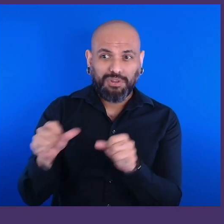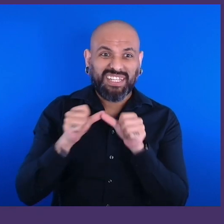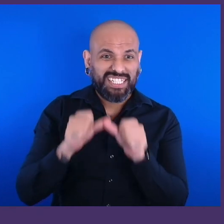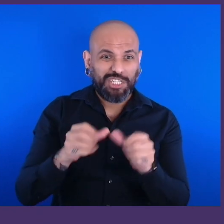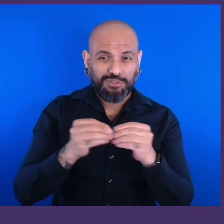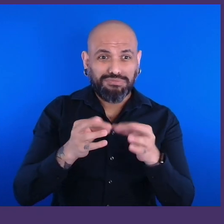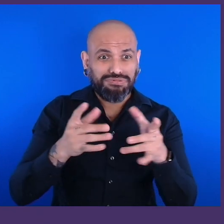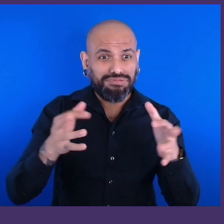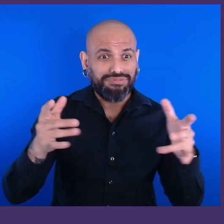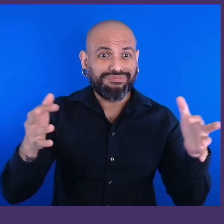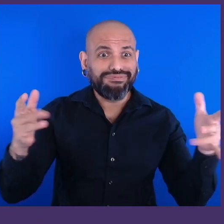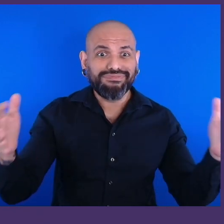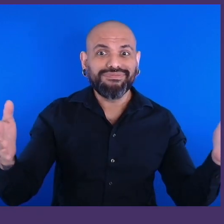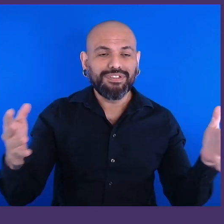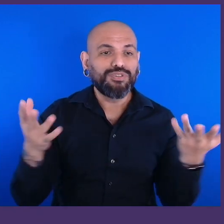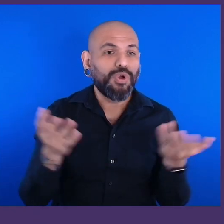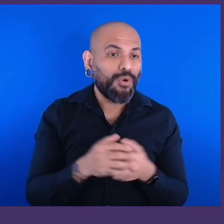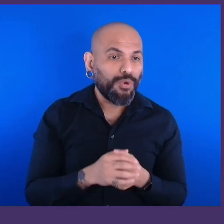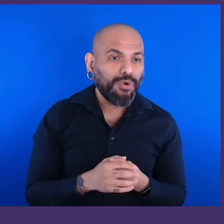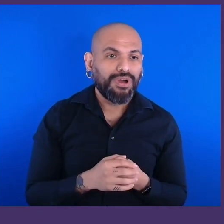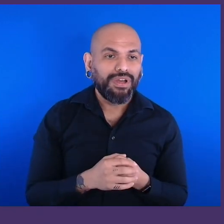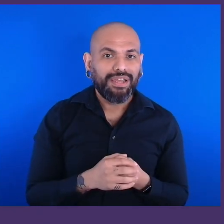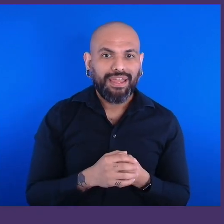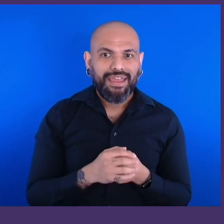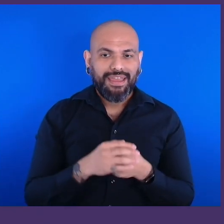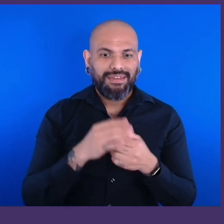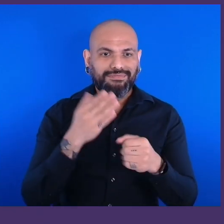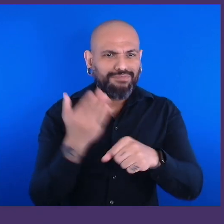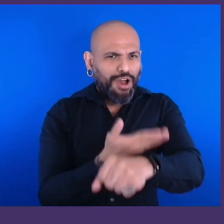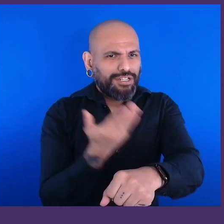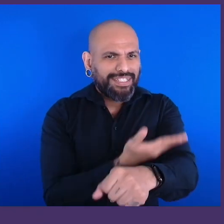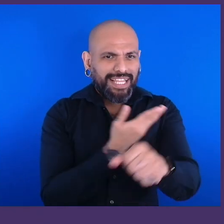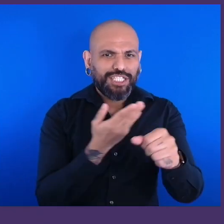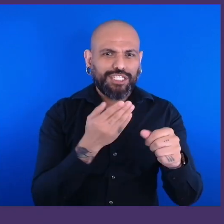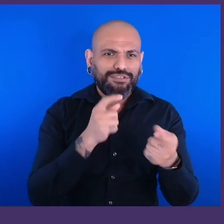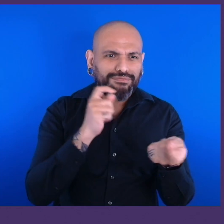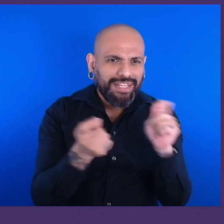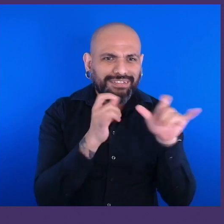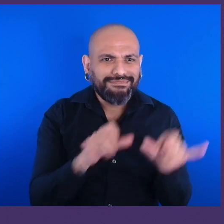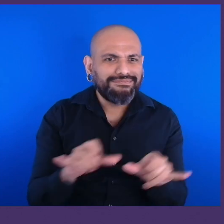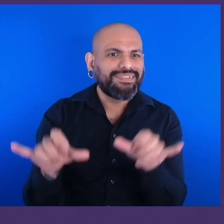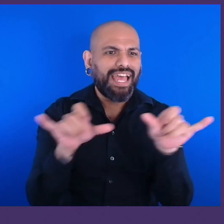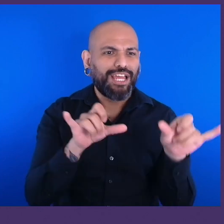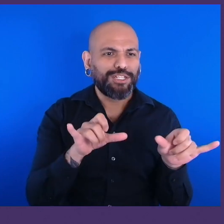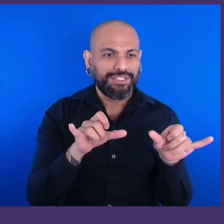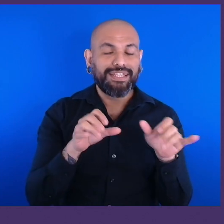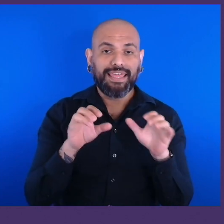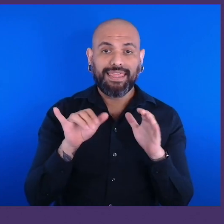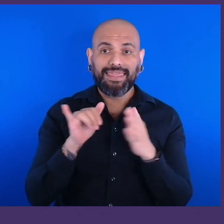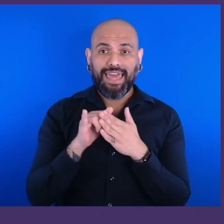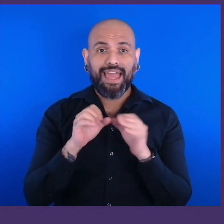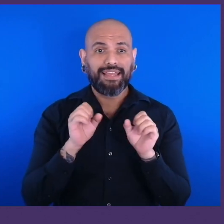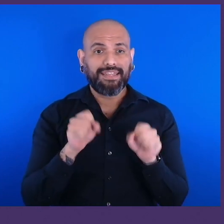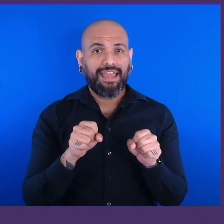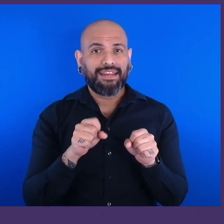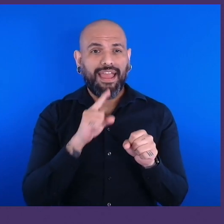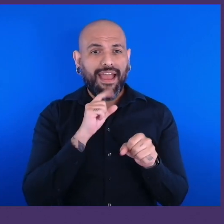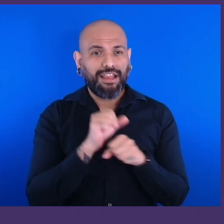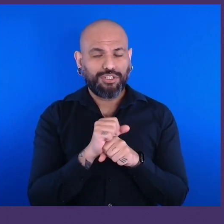And modernization of standards can actually, I think, catalyze